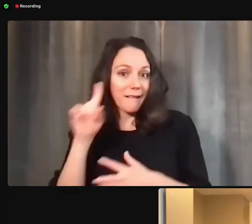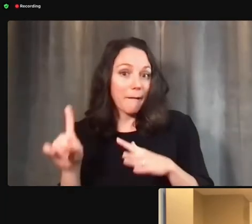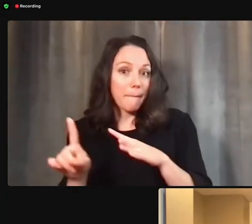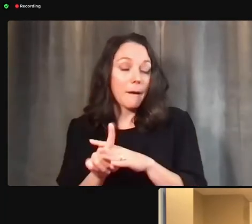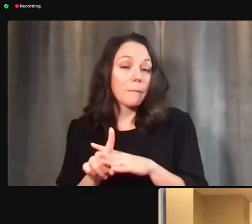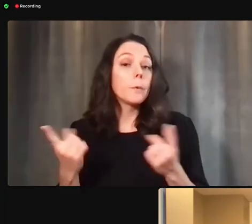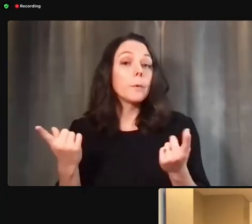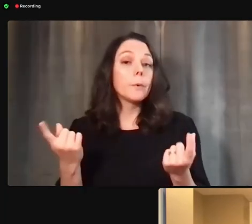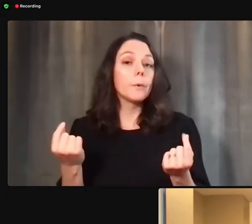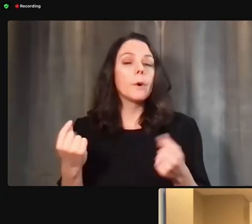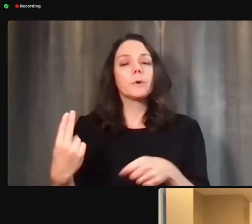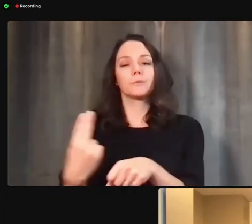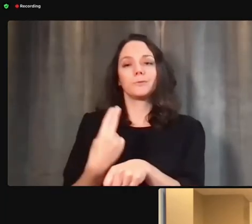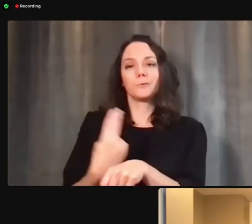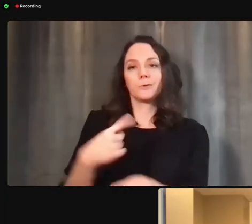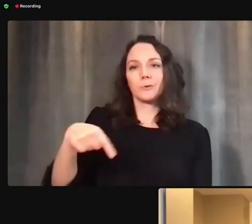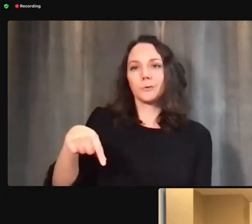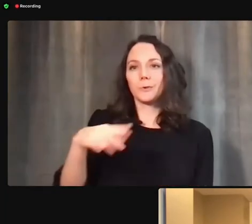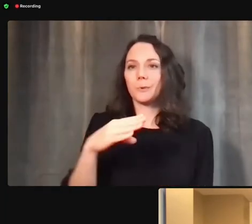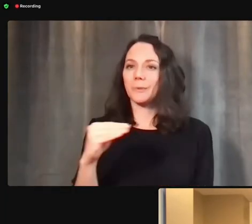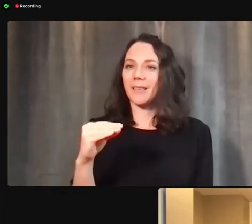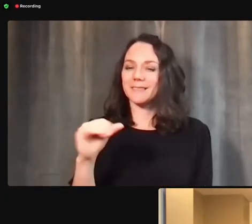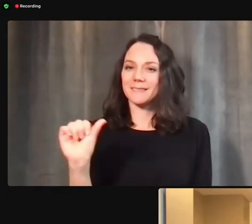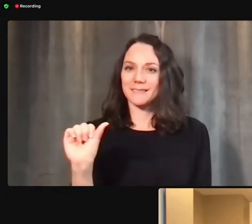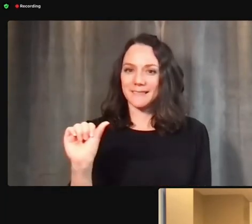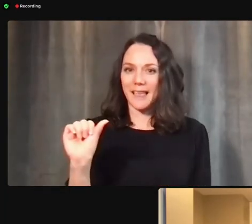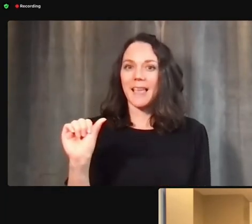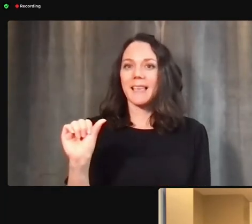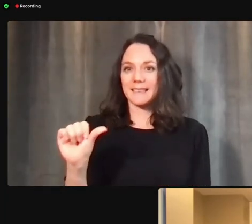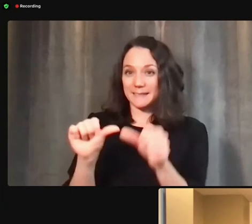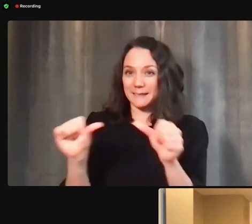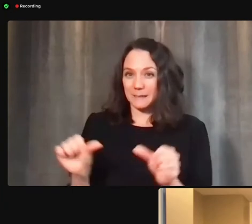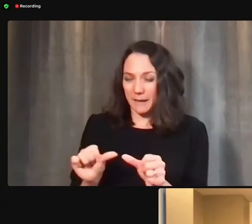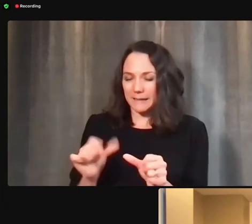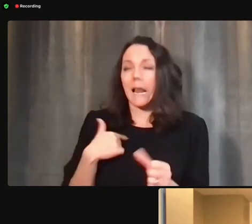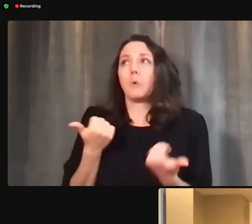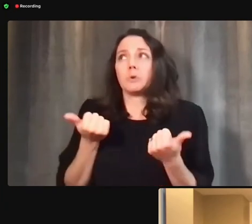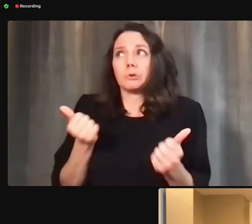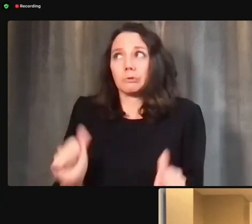and A space, and I will make sure to get them in front of our panelists if I can.